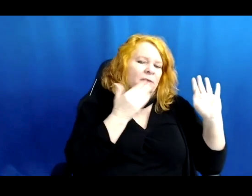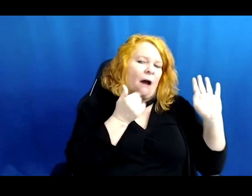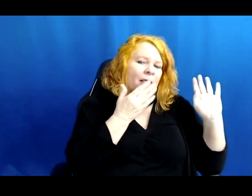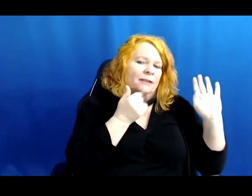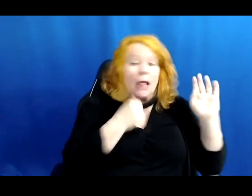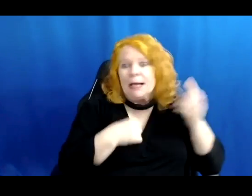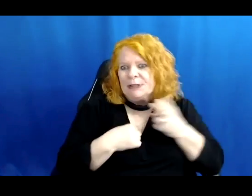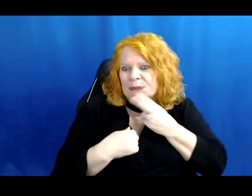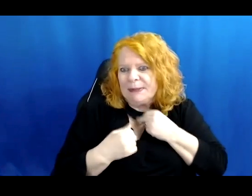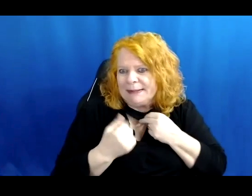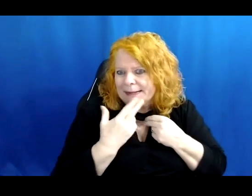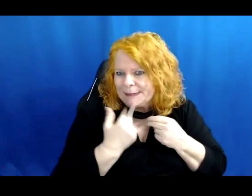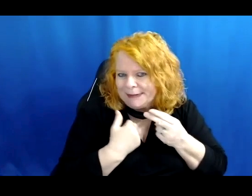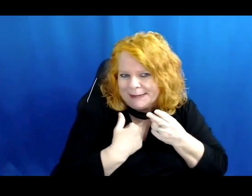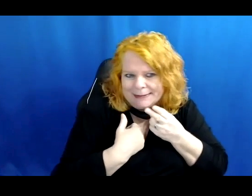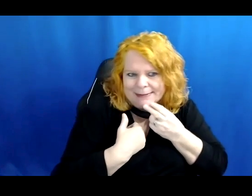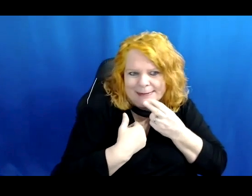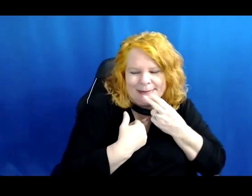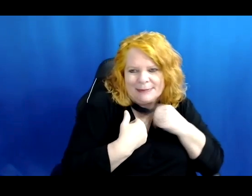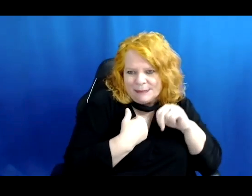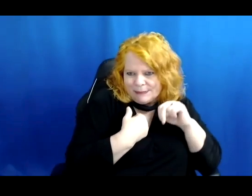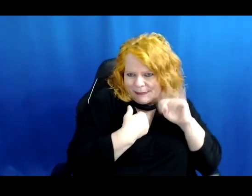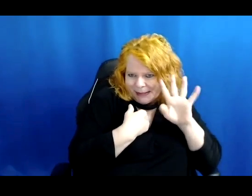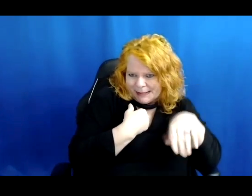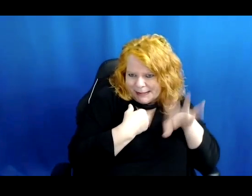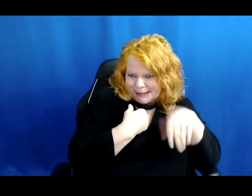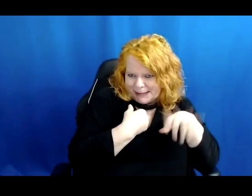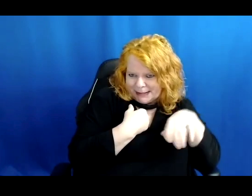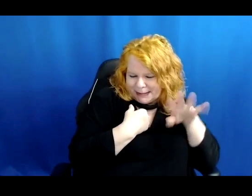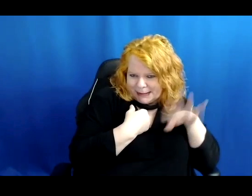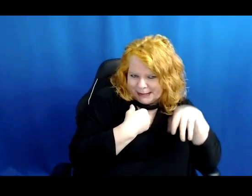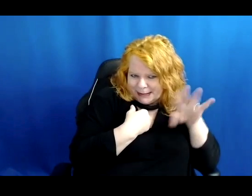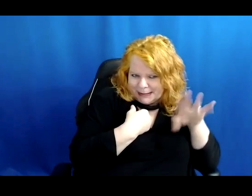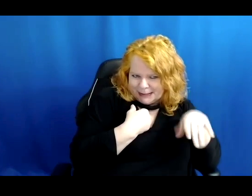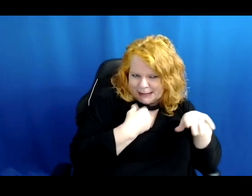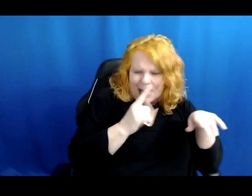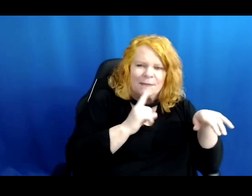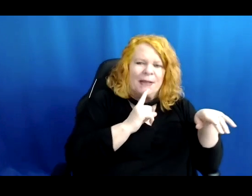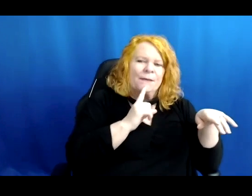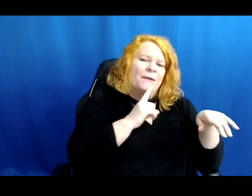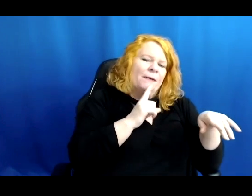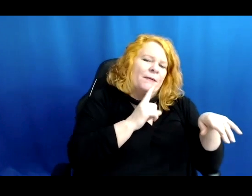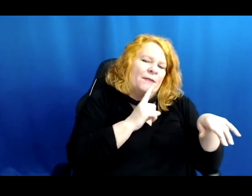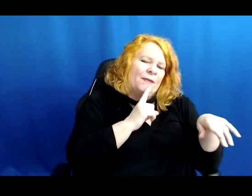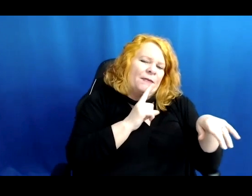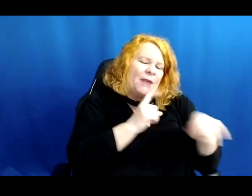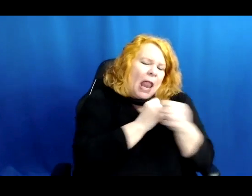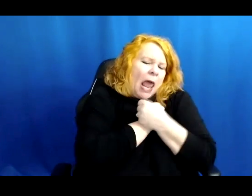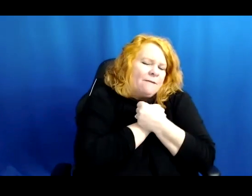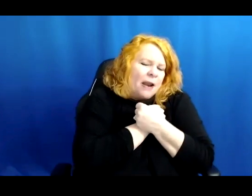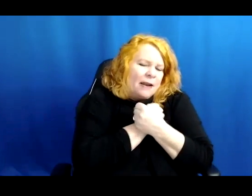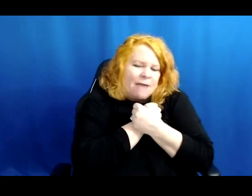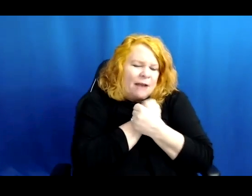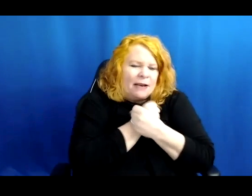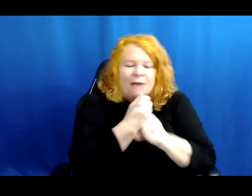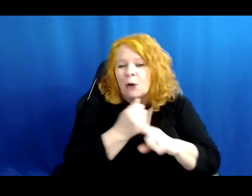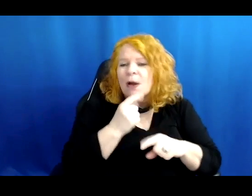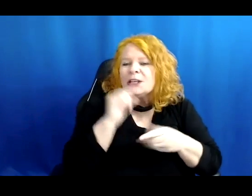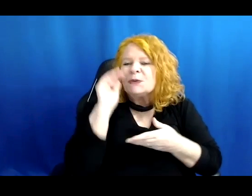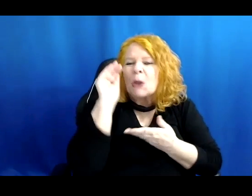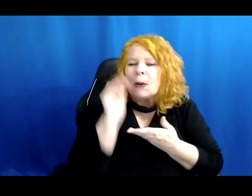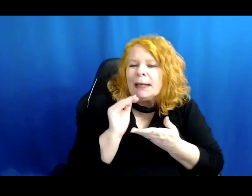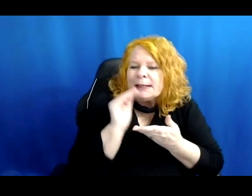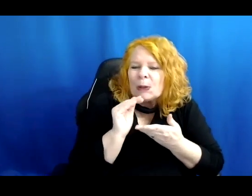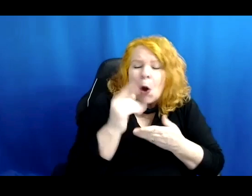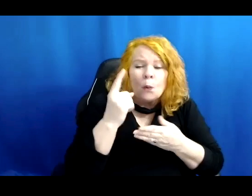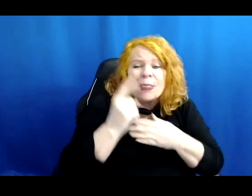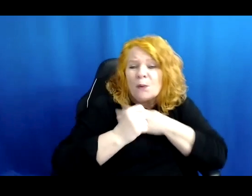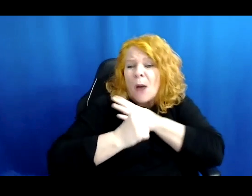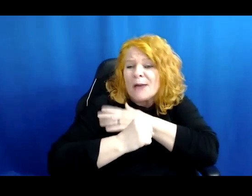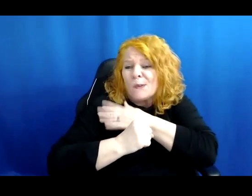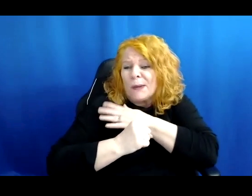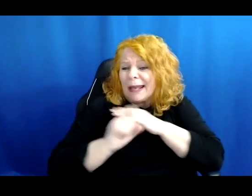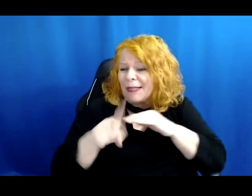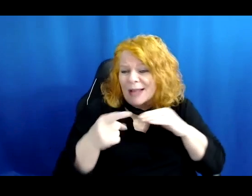“You are so little and you only got one little wing,'' said the frog. “You’re